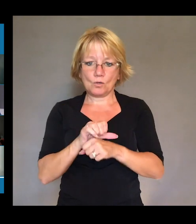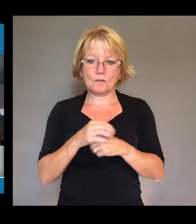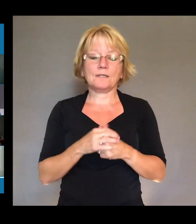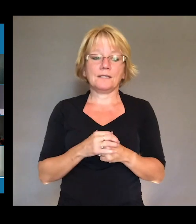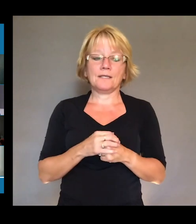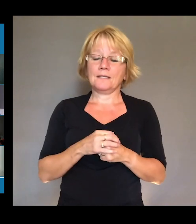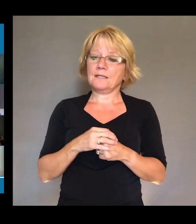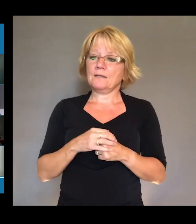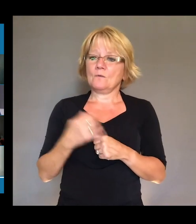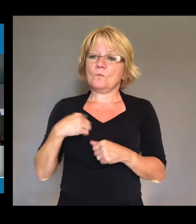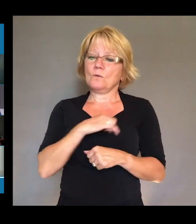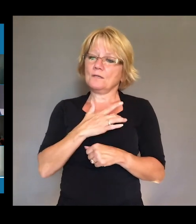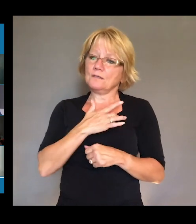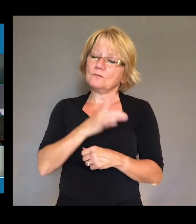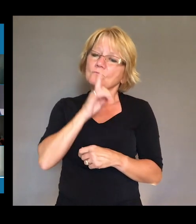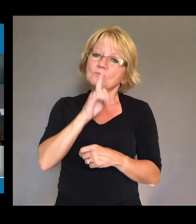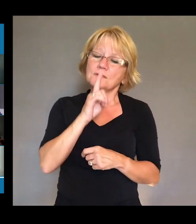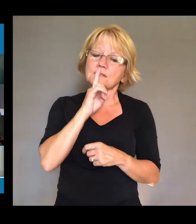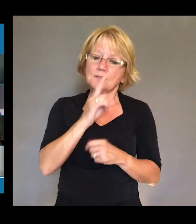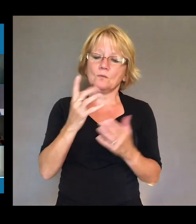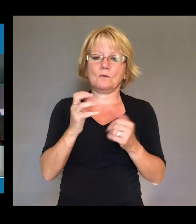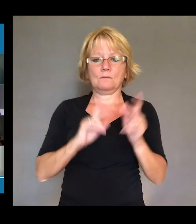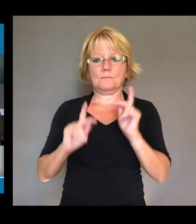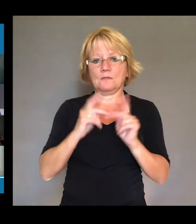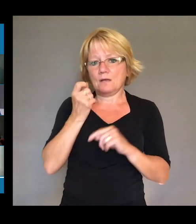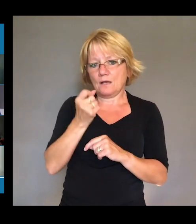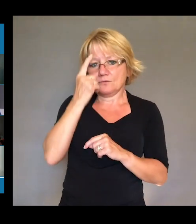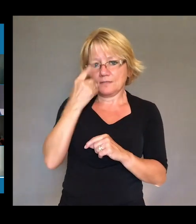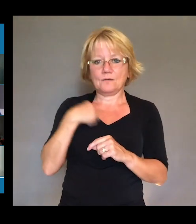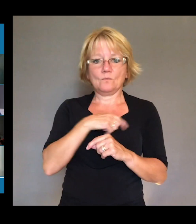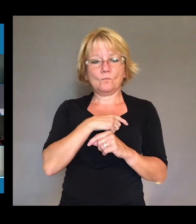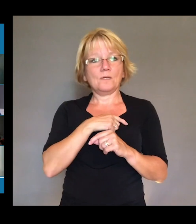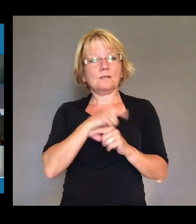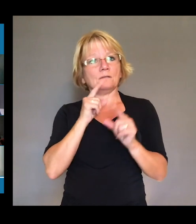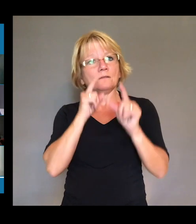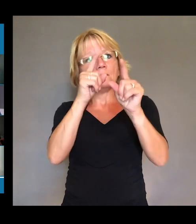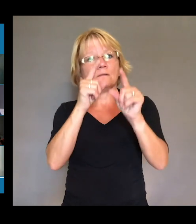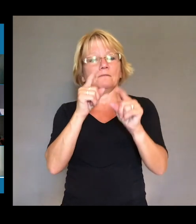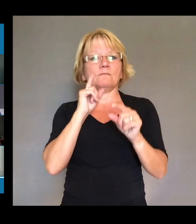One thing that we do in these forums is we really, really, really want people to understand that we are looking for change.